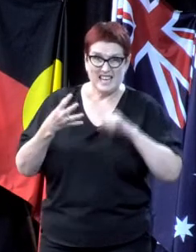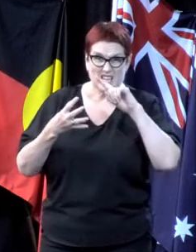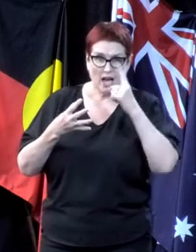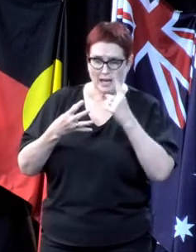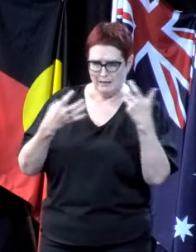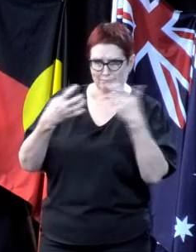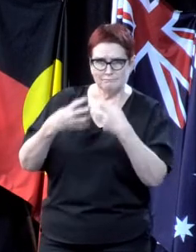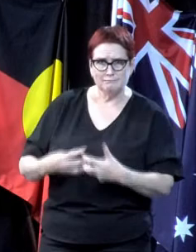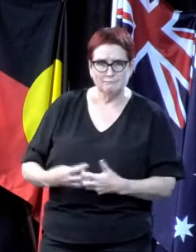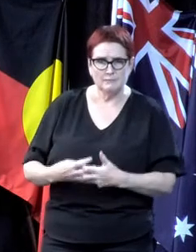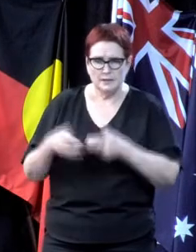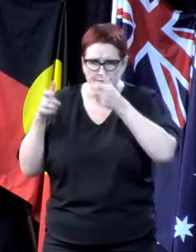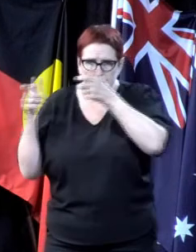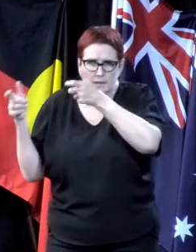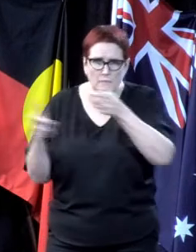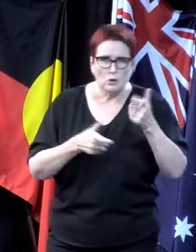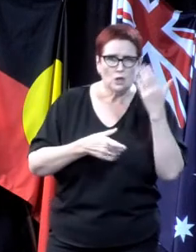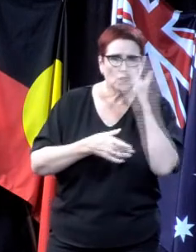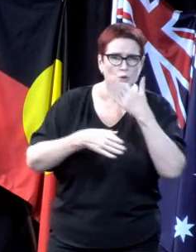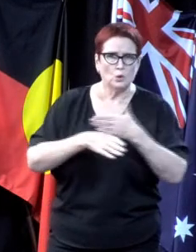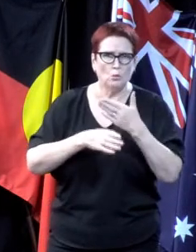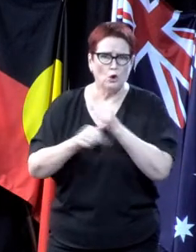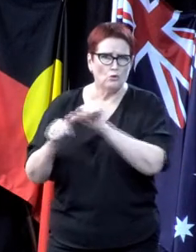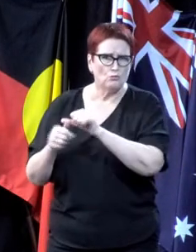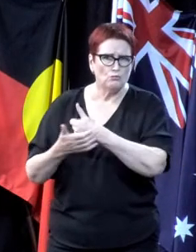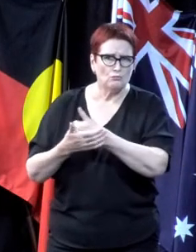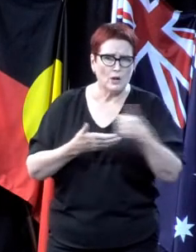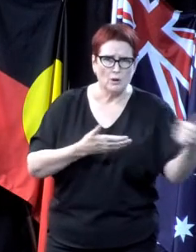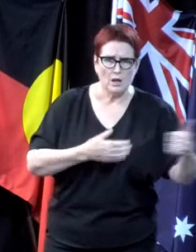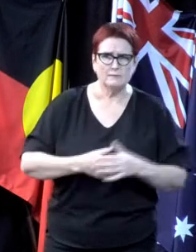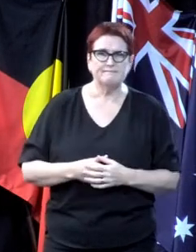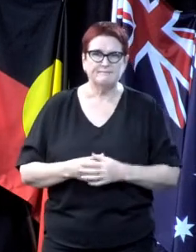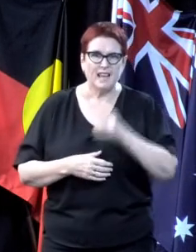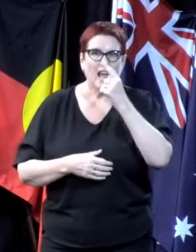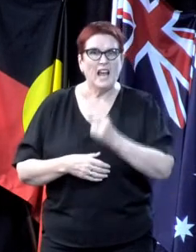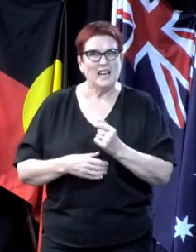and regular basis, then barriers may emerge in the continuing implementation